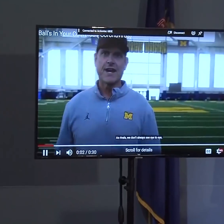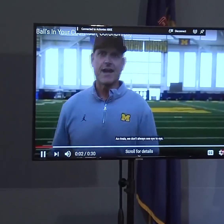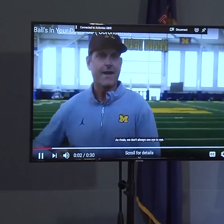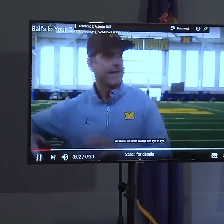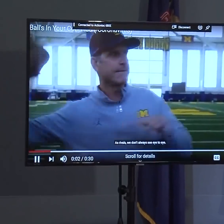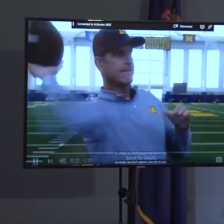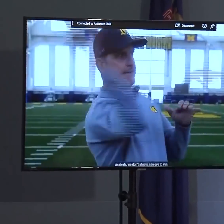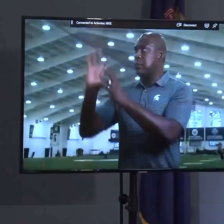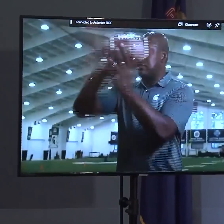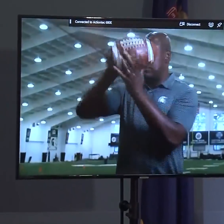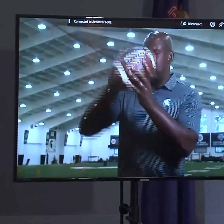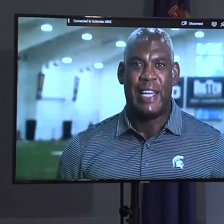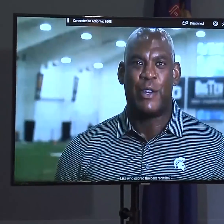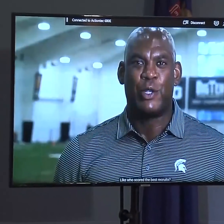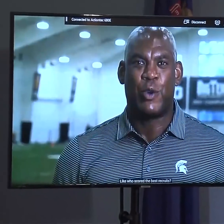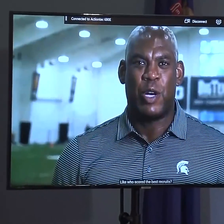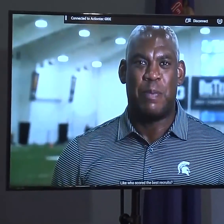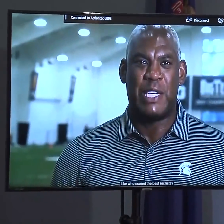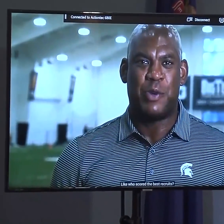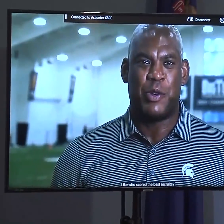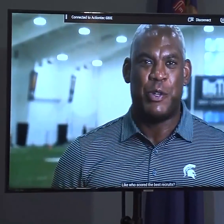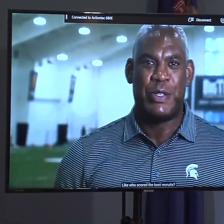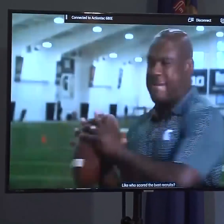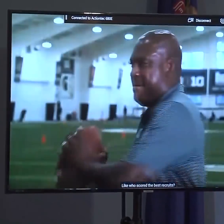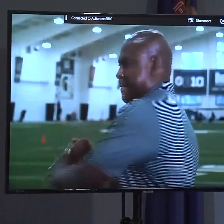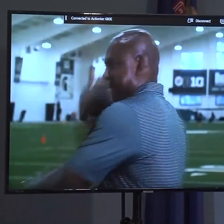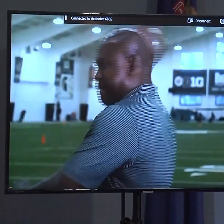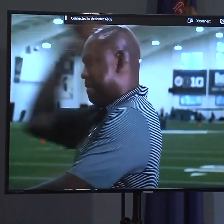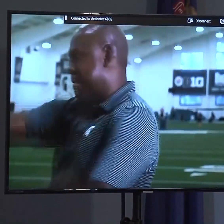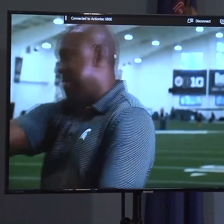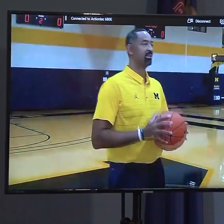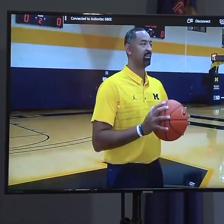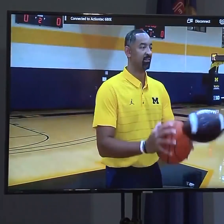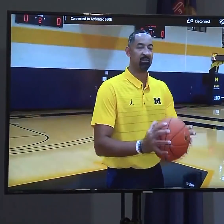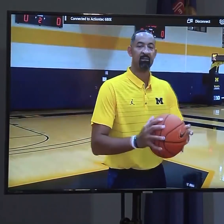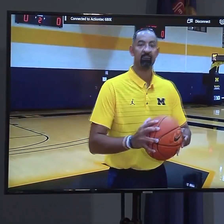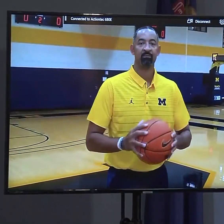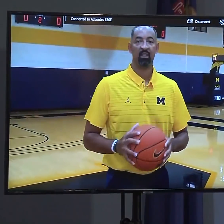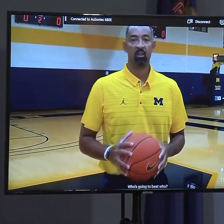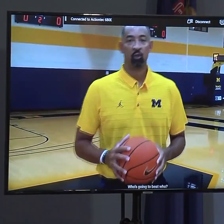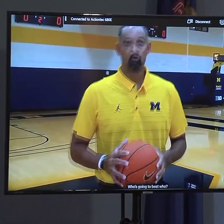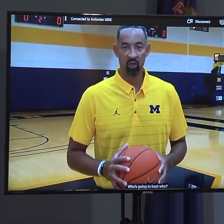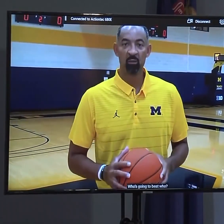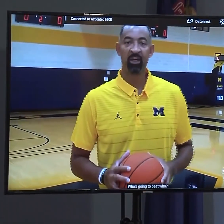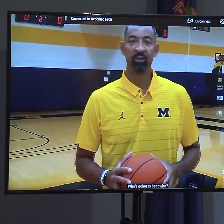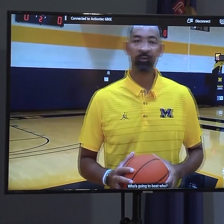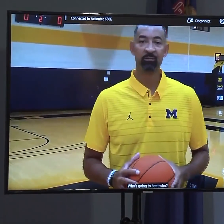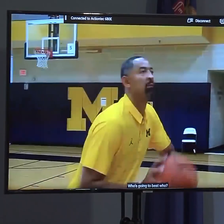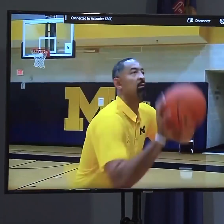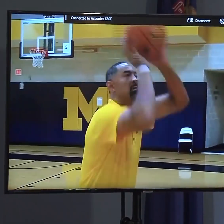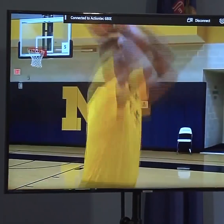THAT I WOULD LOVE TO TAKE A LOOK AT THIS VIDEO. EYE.